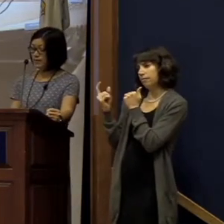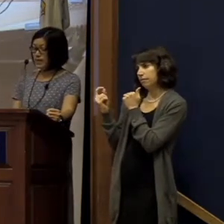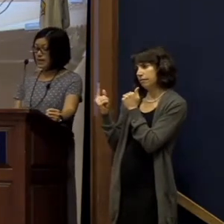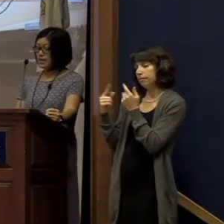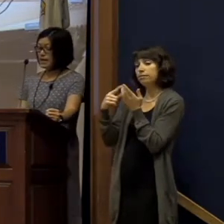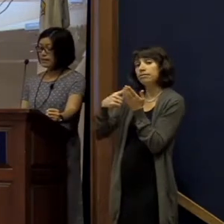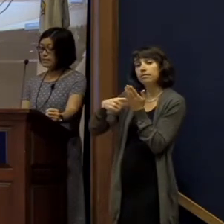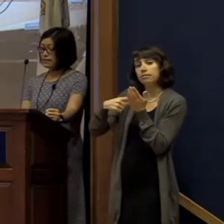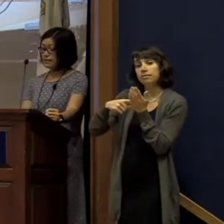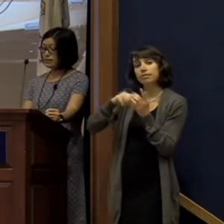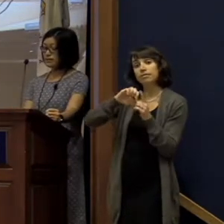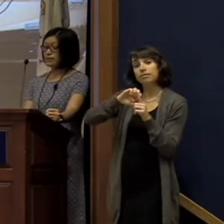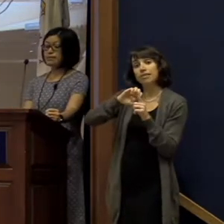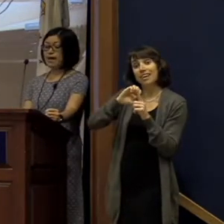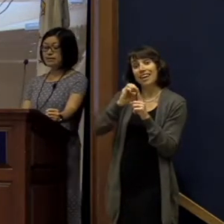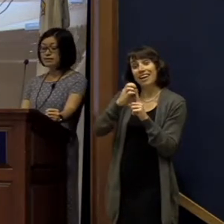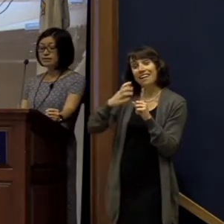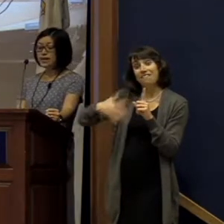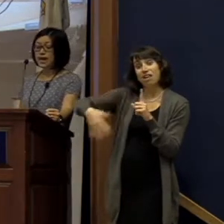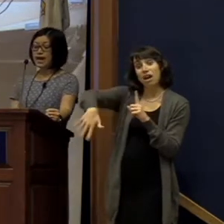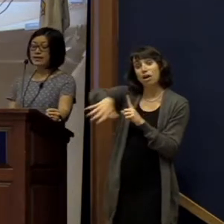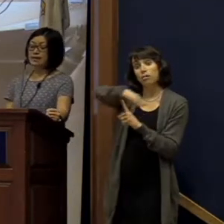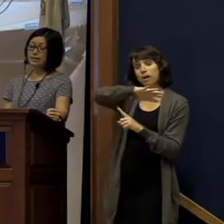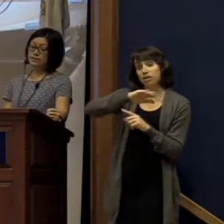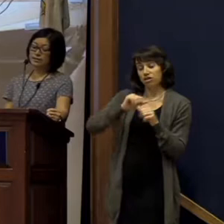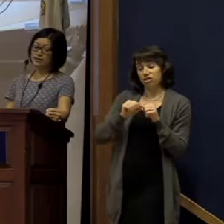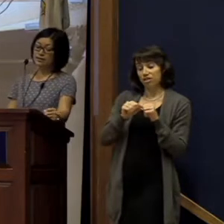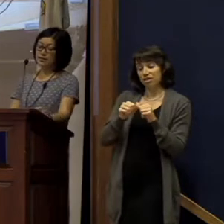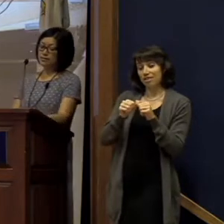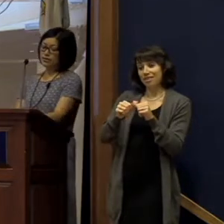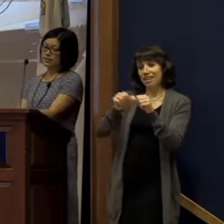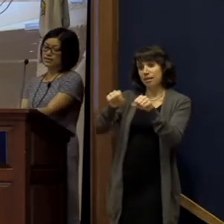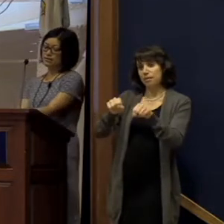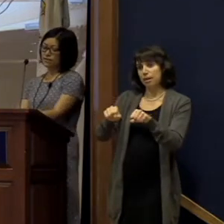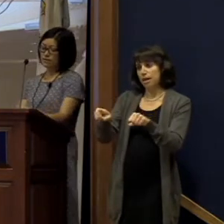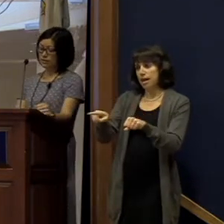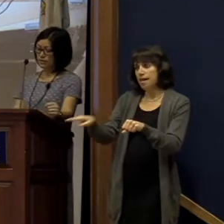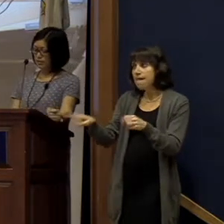There experience with solar panels and they built the circuits that you can see in the picture up there